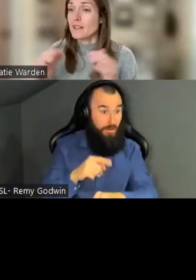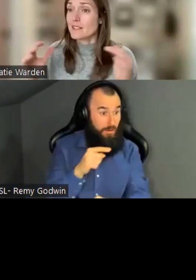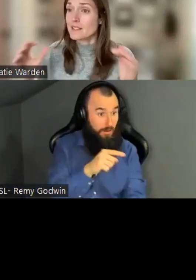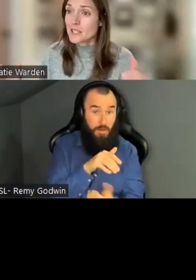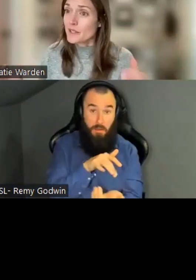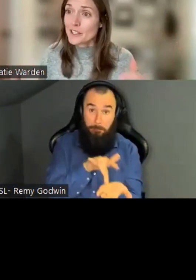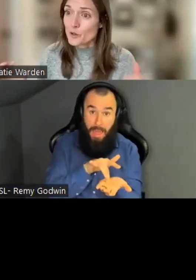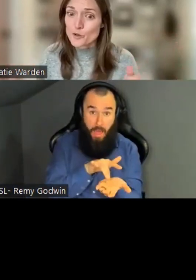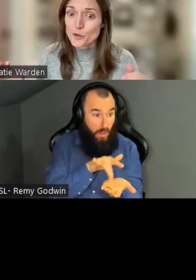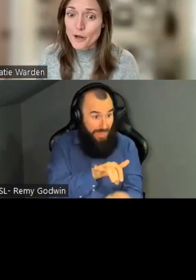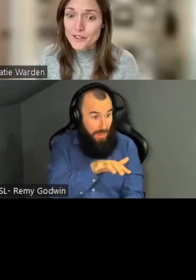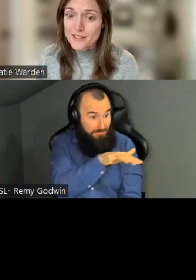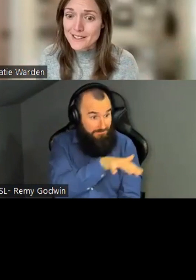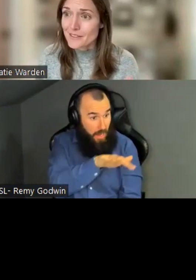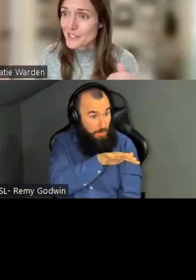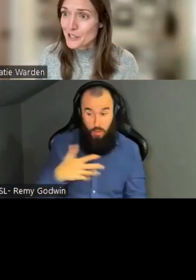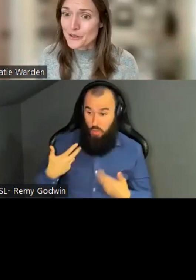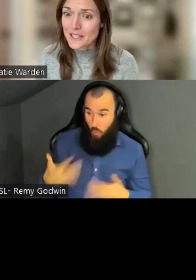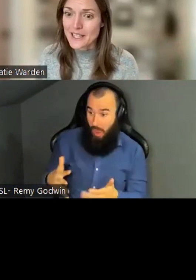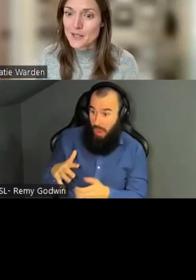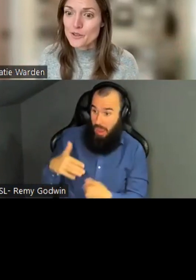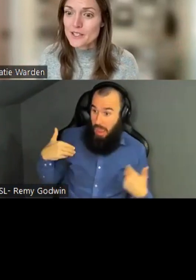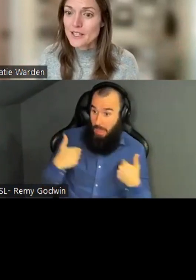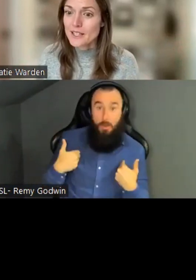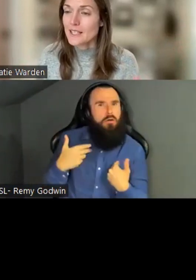but that seemingly neutral policy of excluding animals,